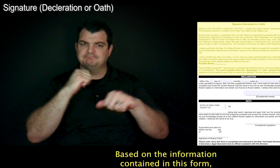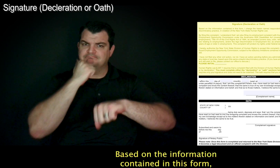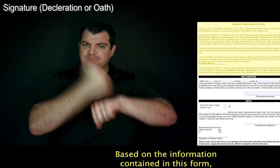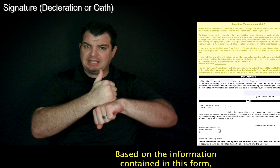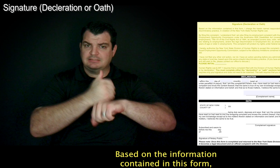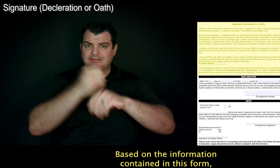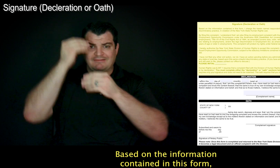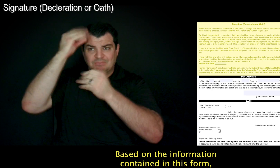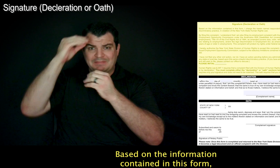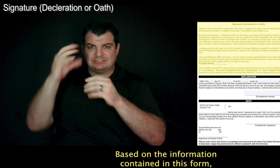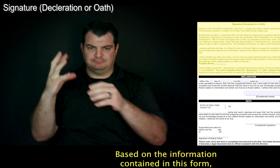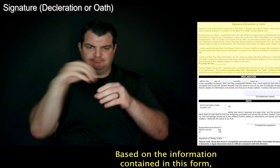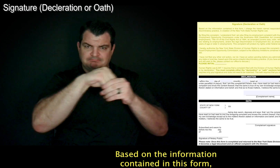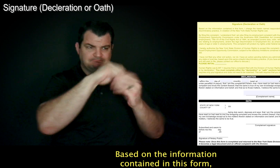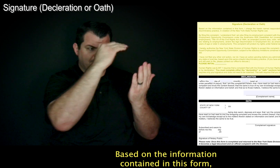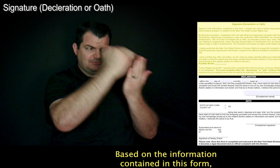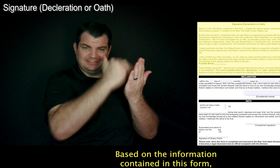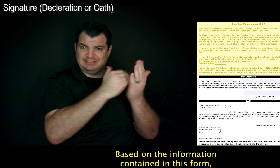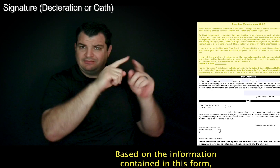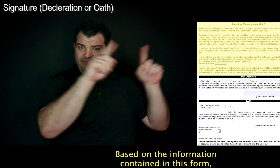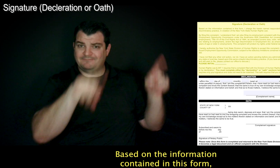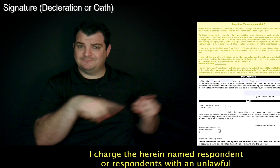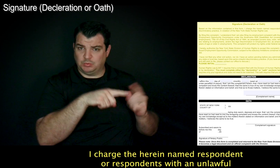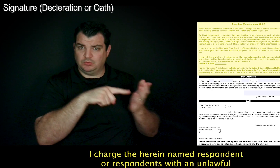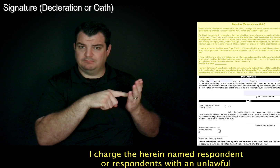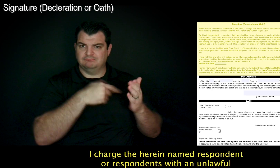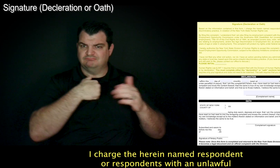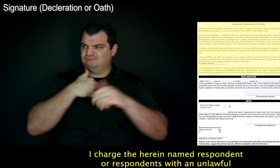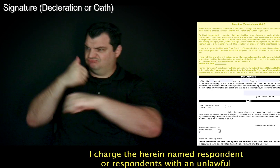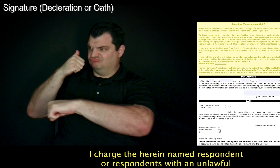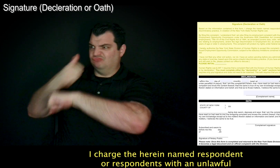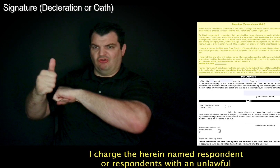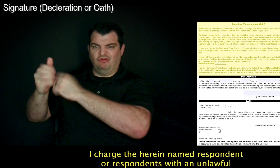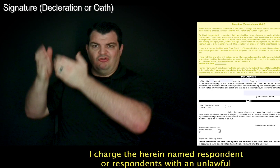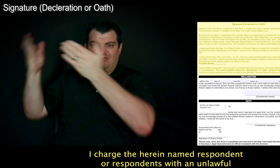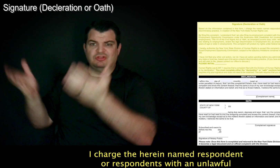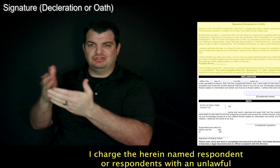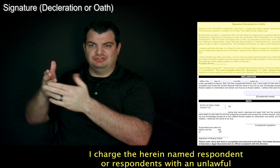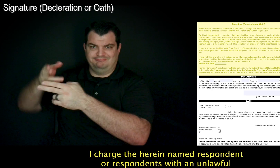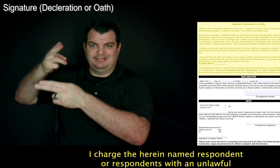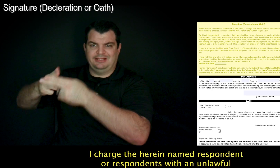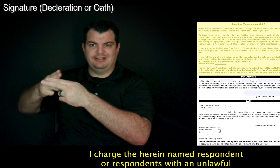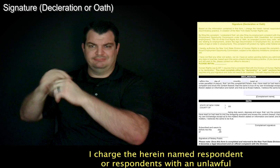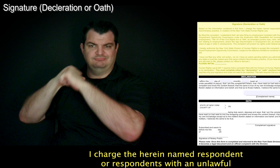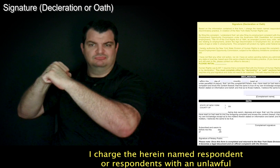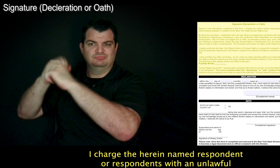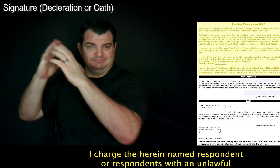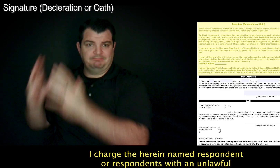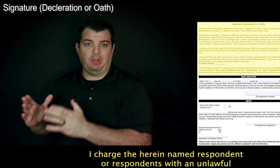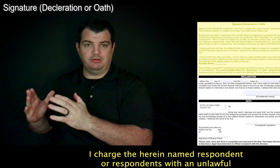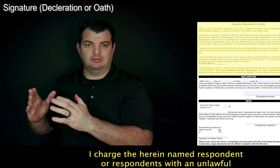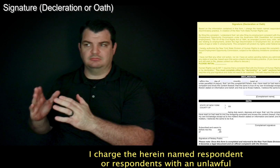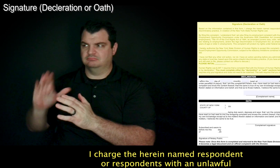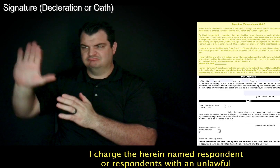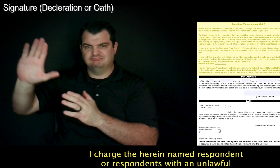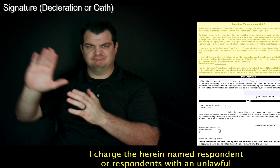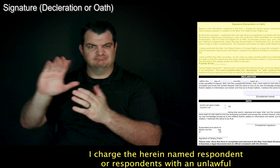Based on the information contained in this form, I charge the herein named respondent or respondents with an unlawful